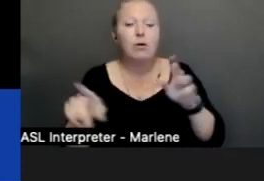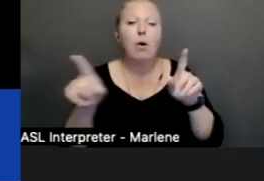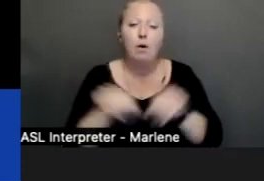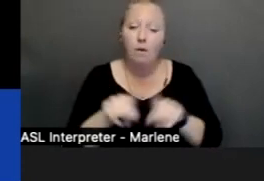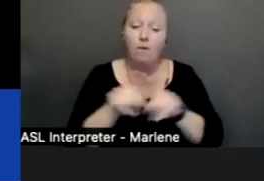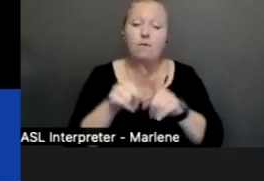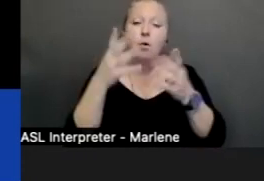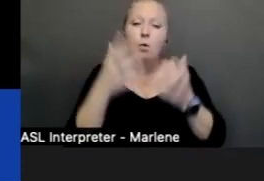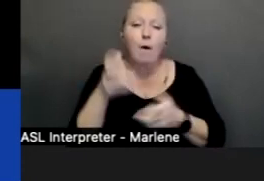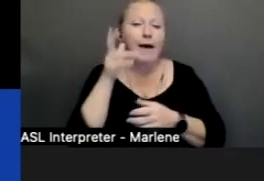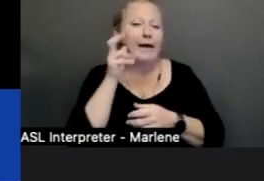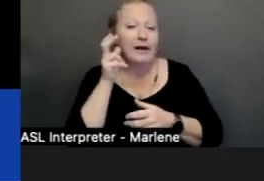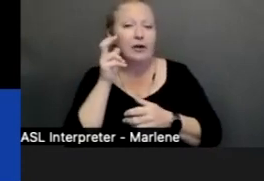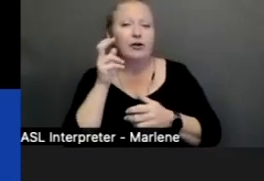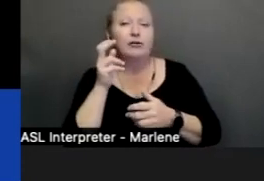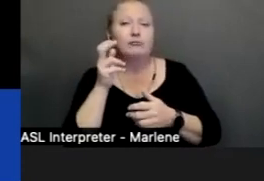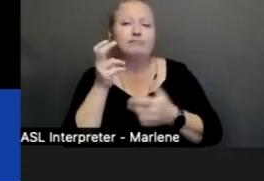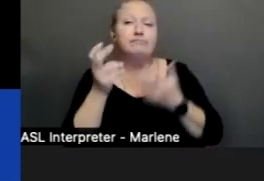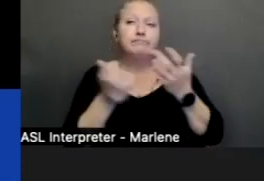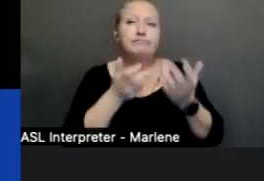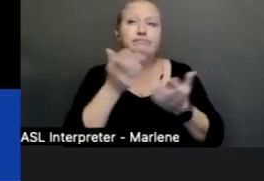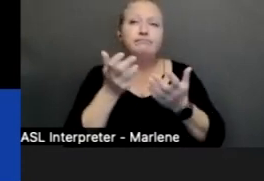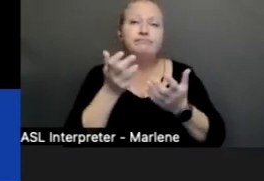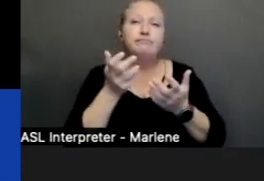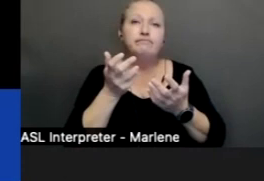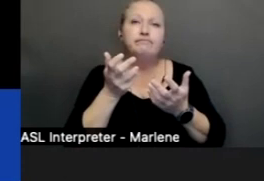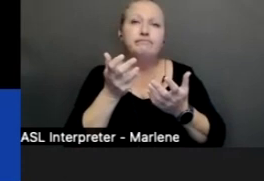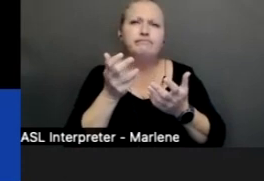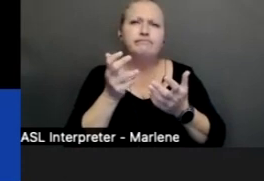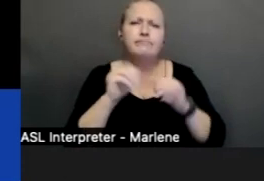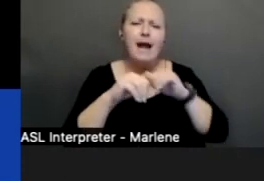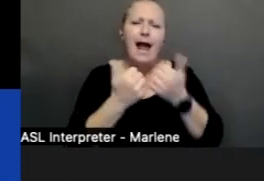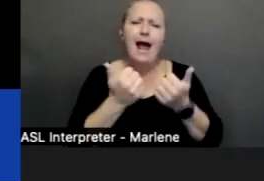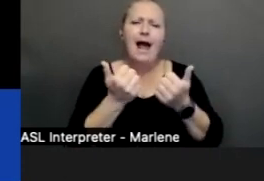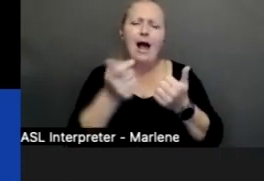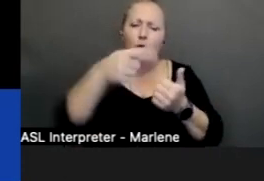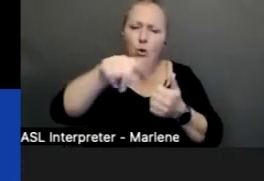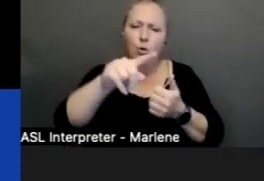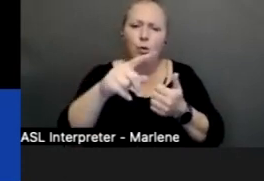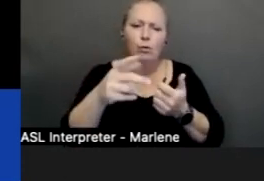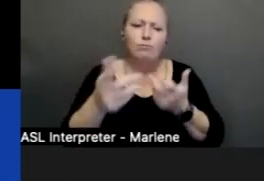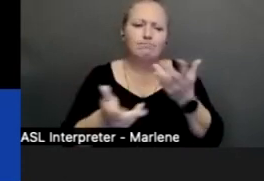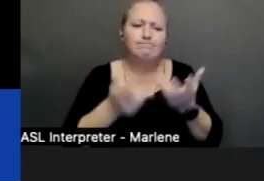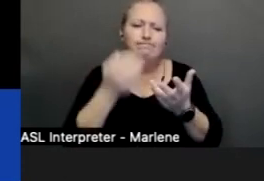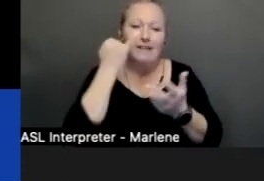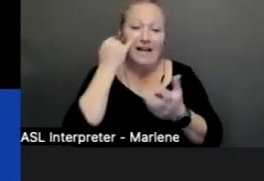what we'd also like to hear is. So how have you have you are somebody who has experienced